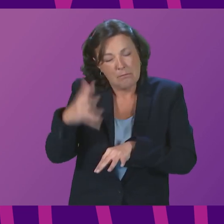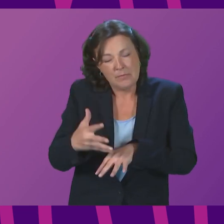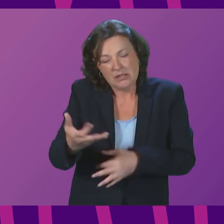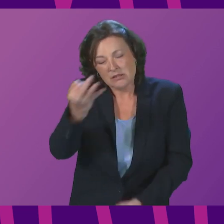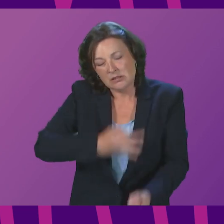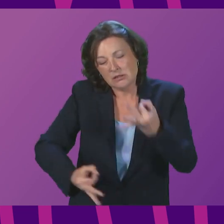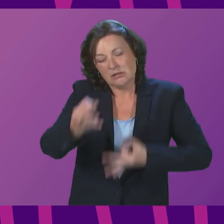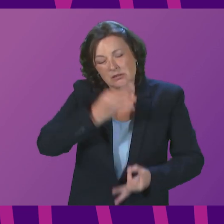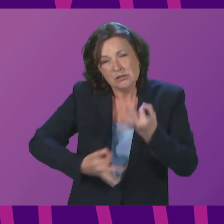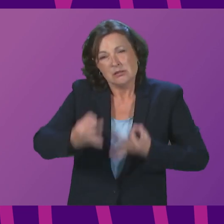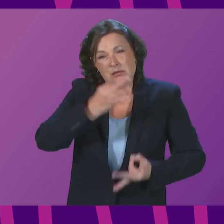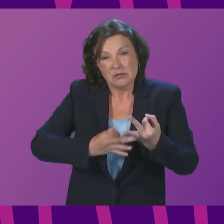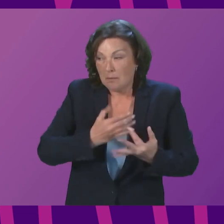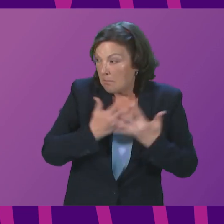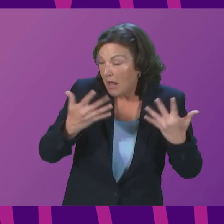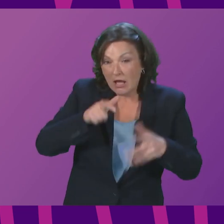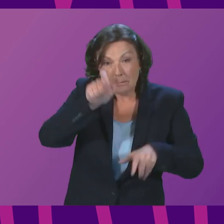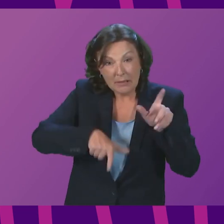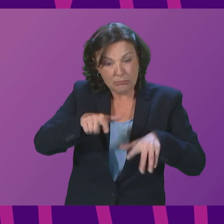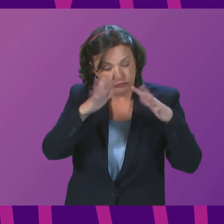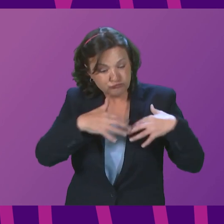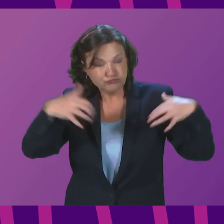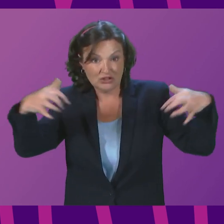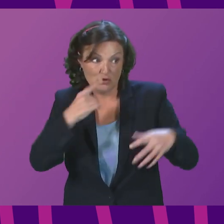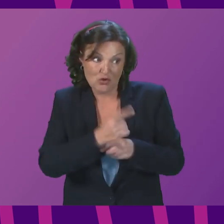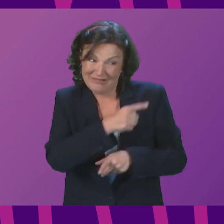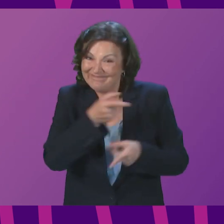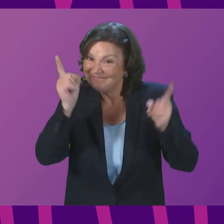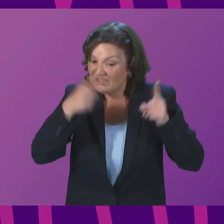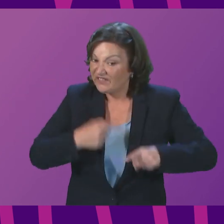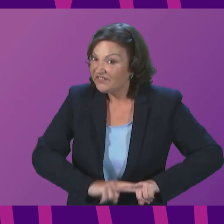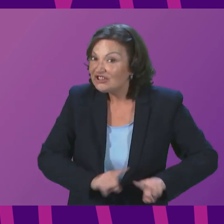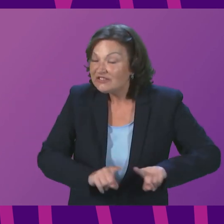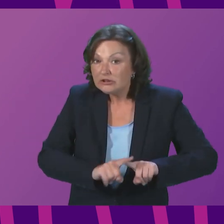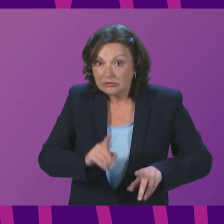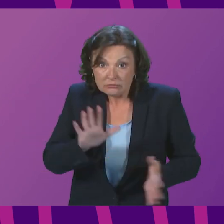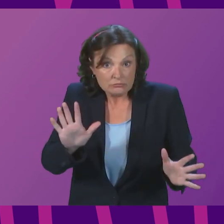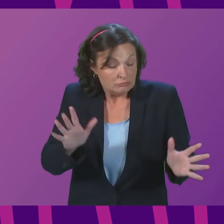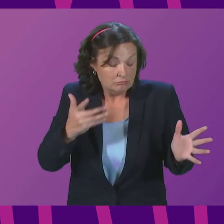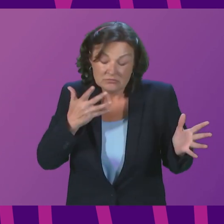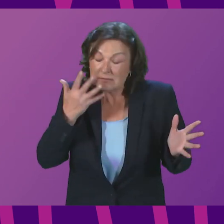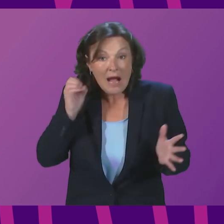Many members in the chamber talked about it being career ending for me. Would I do anything differently?